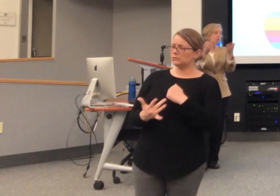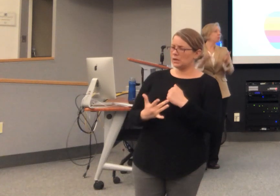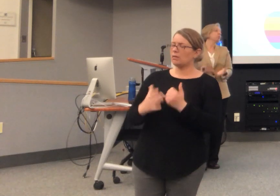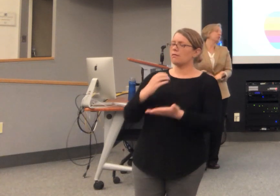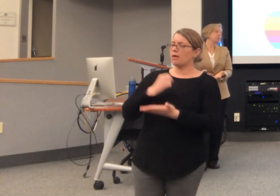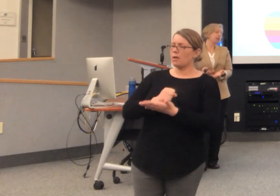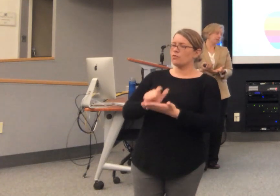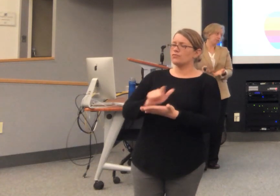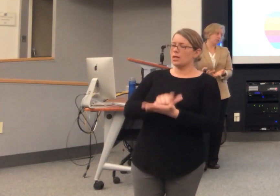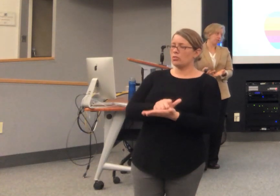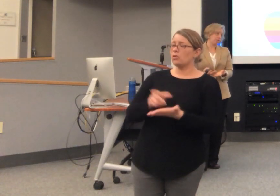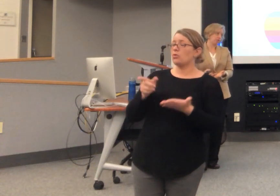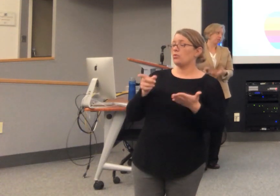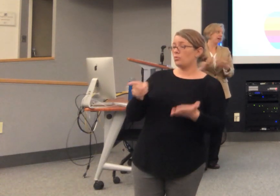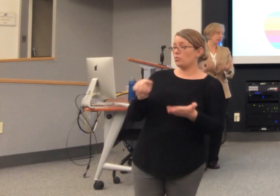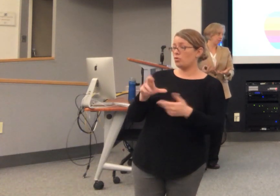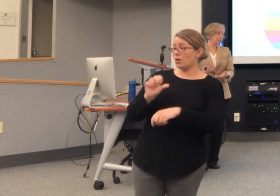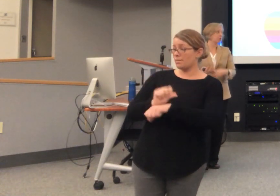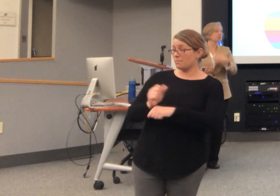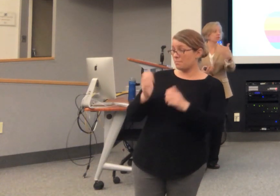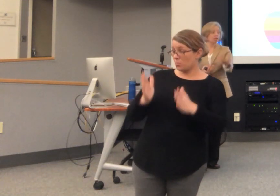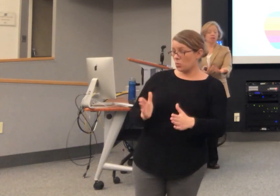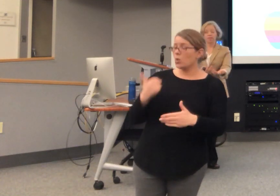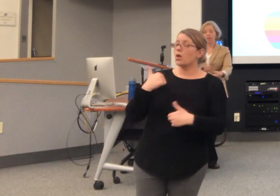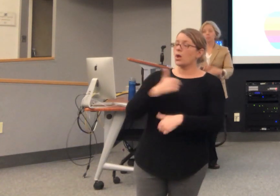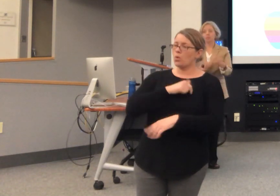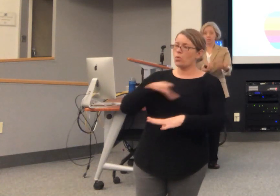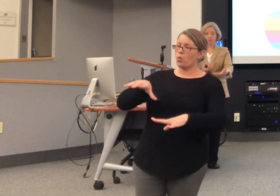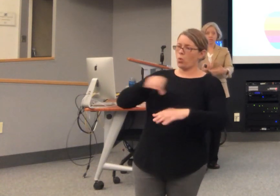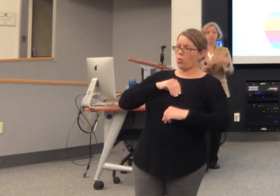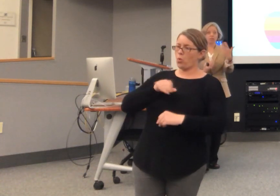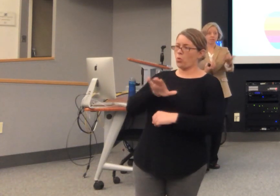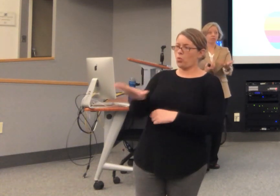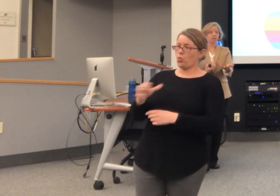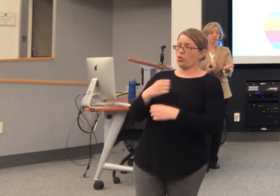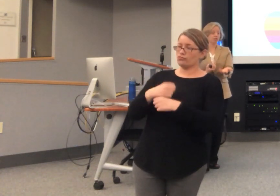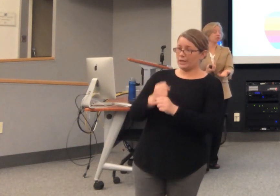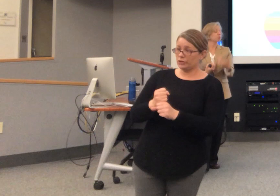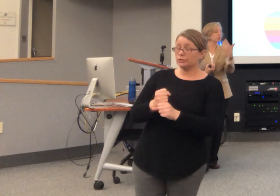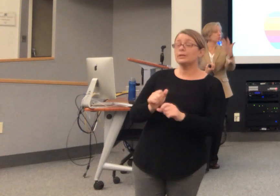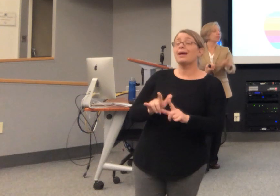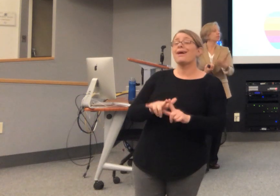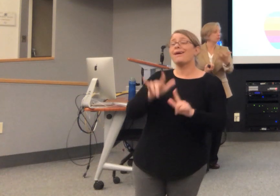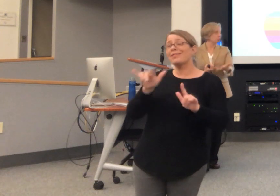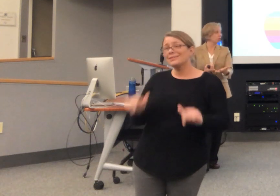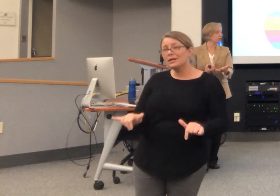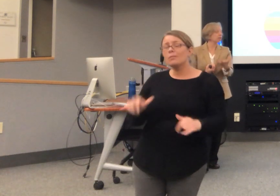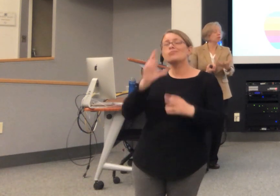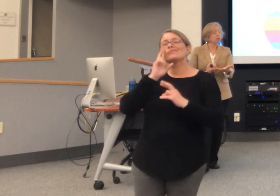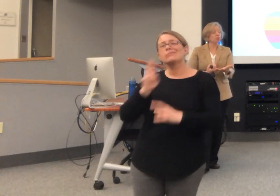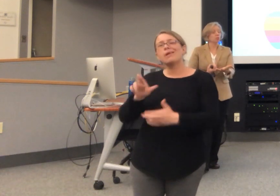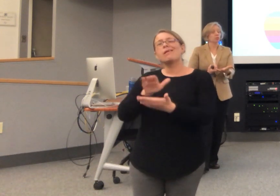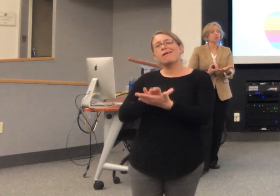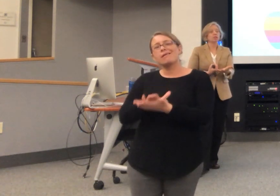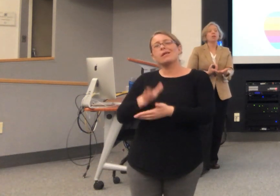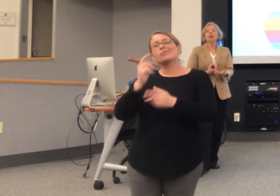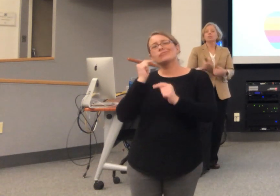but we will respect the tradition, the academic tradition, that professors and intellectuals create their own works and own their own works.